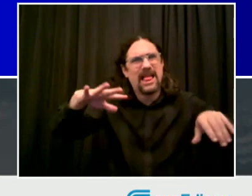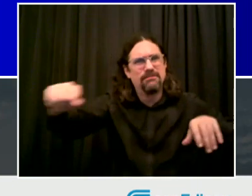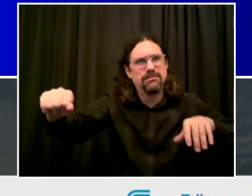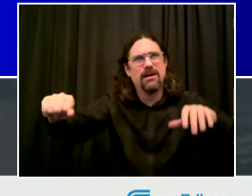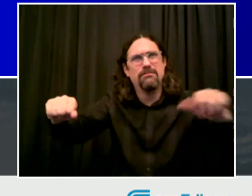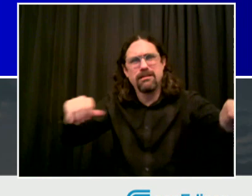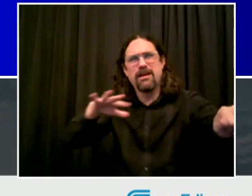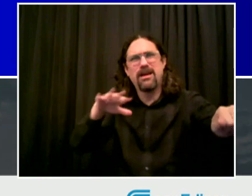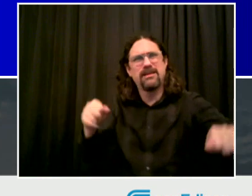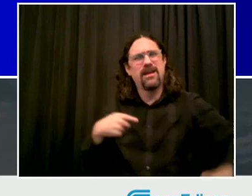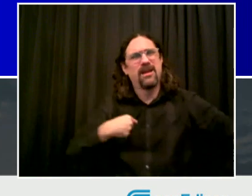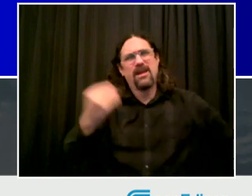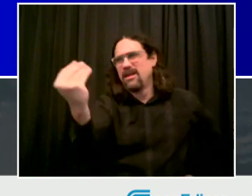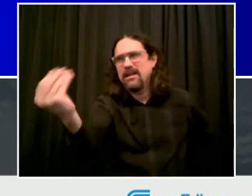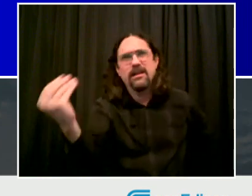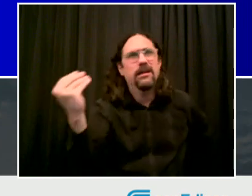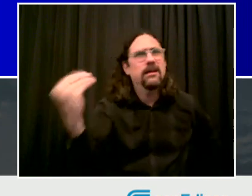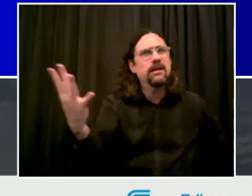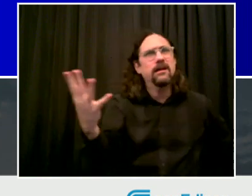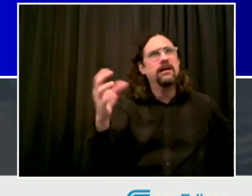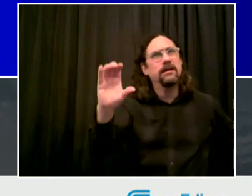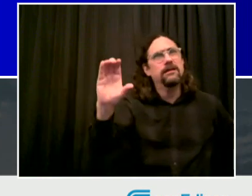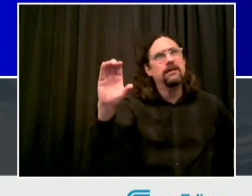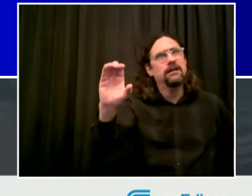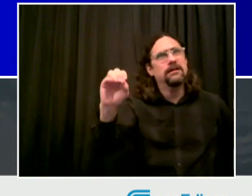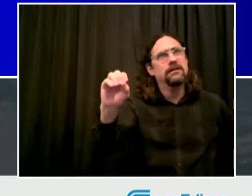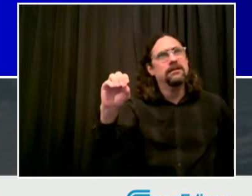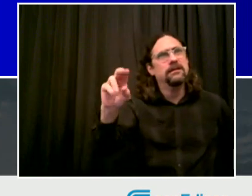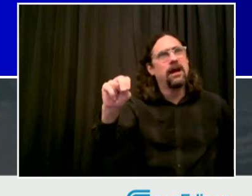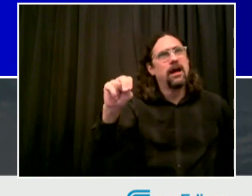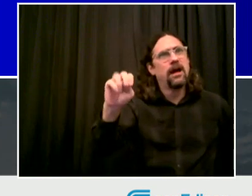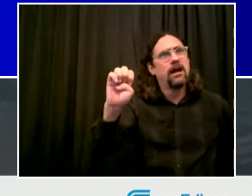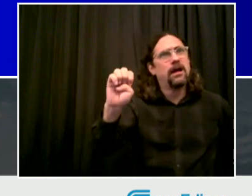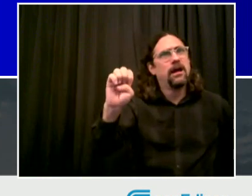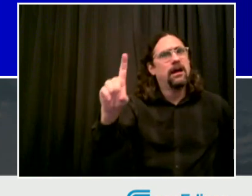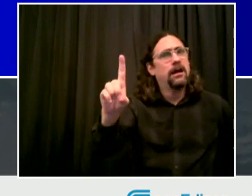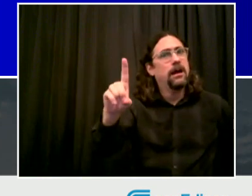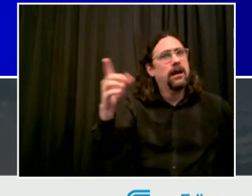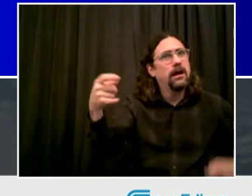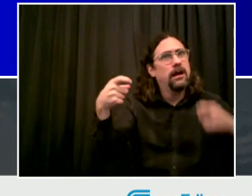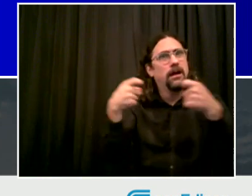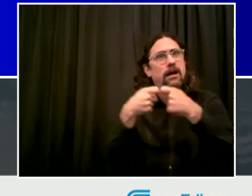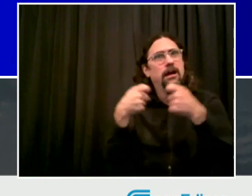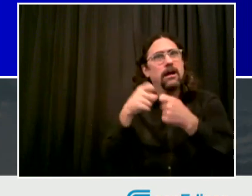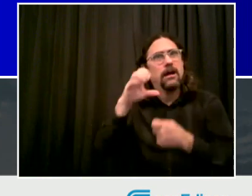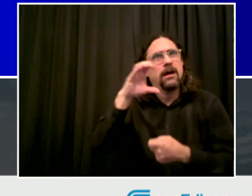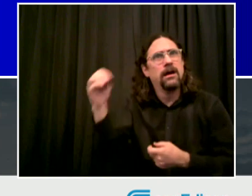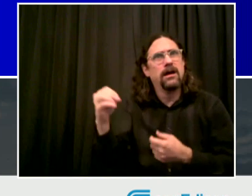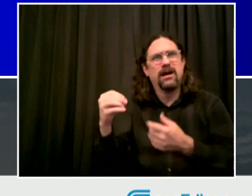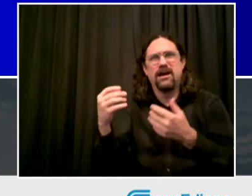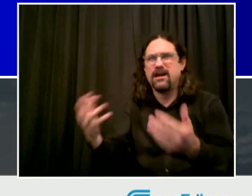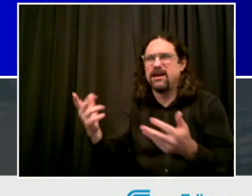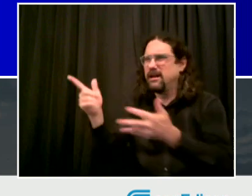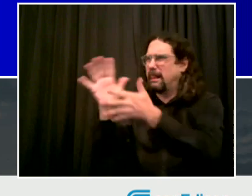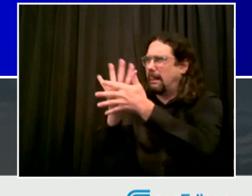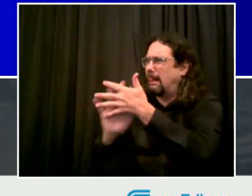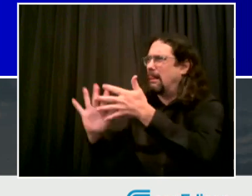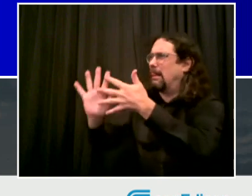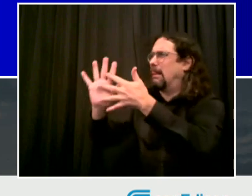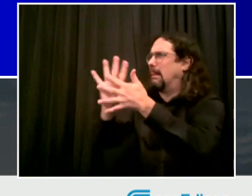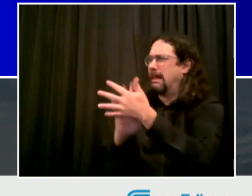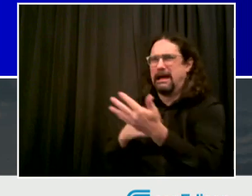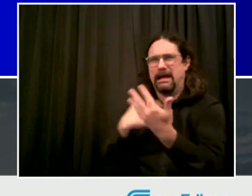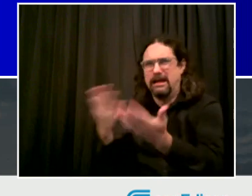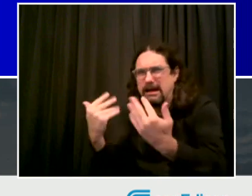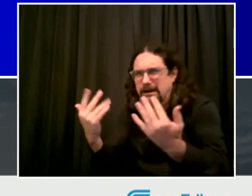WE HAVE SEEN AN